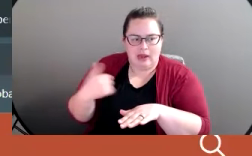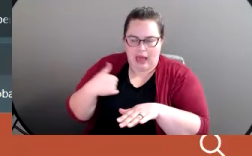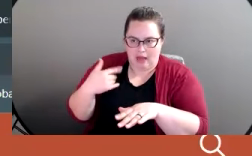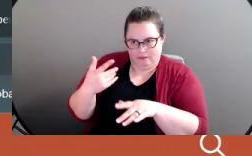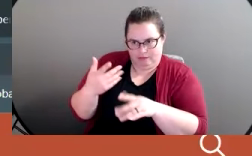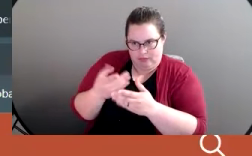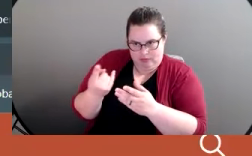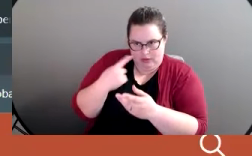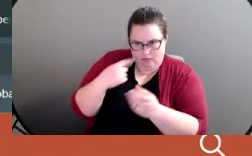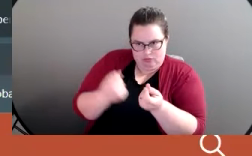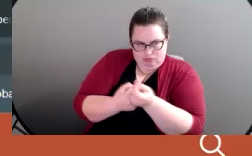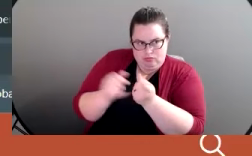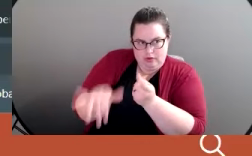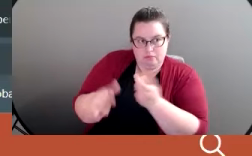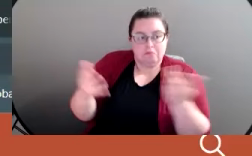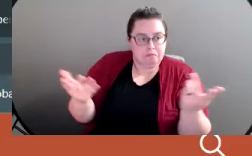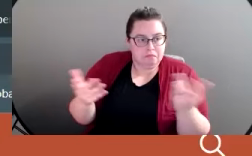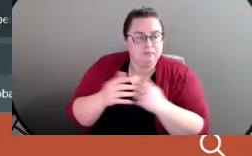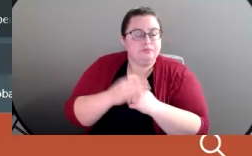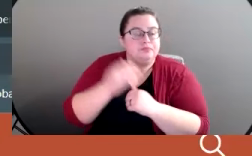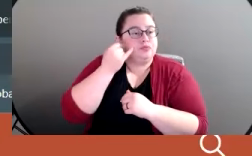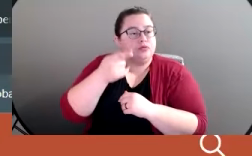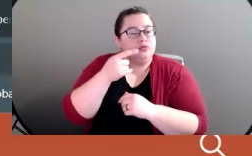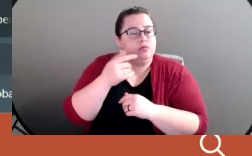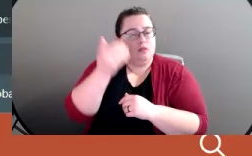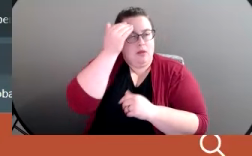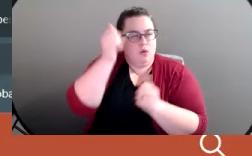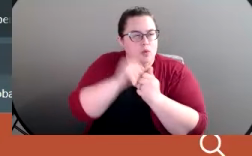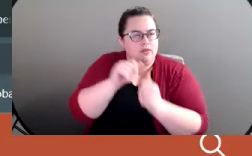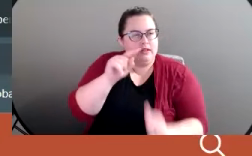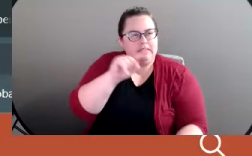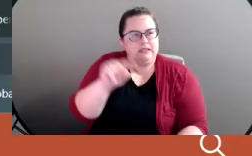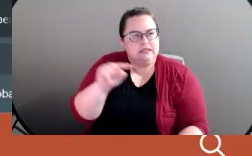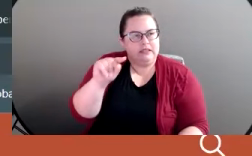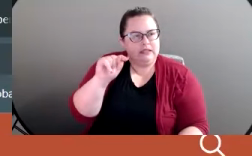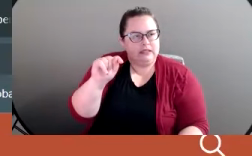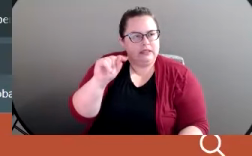if you are familiar with, the ZTC grants from the Chancellor's office,